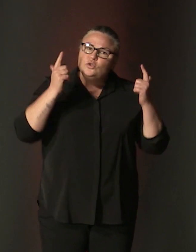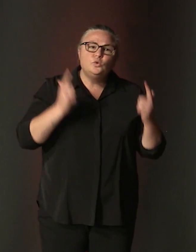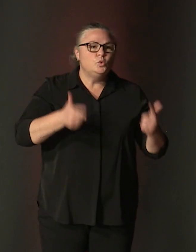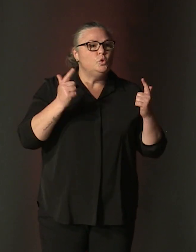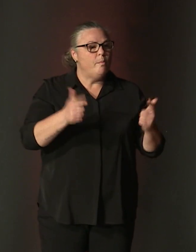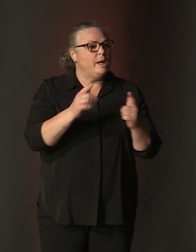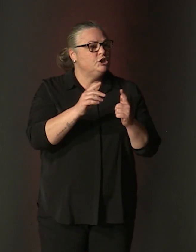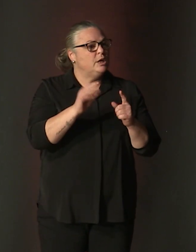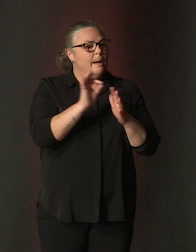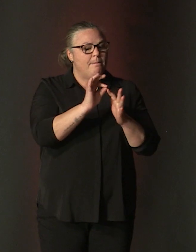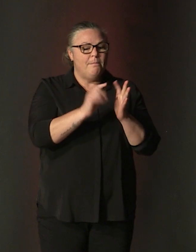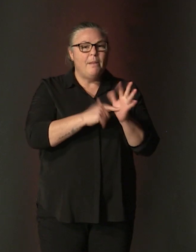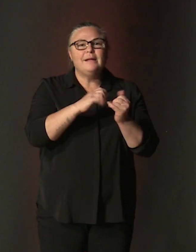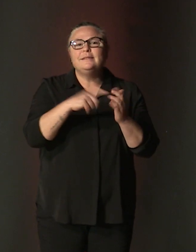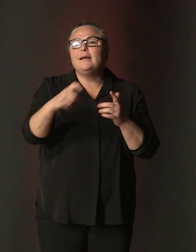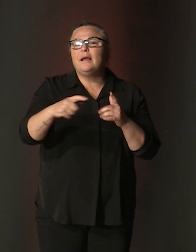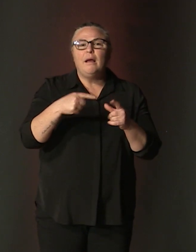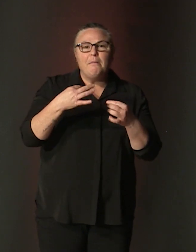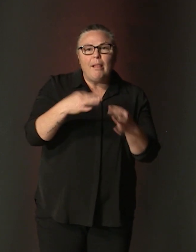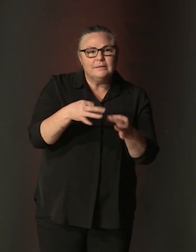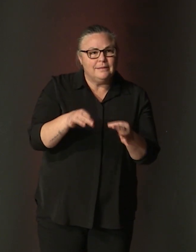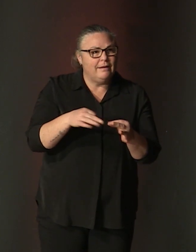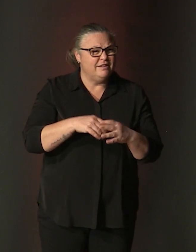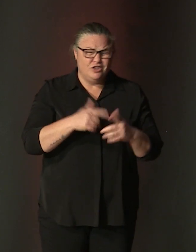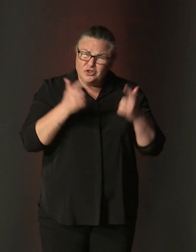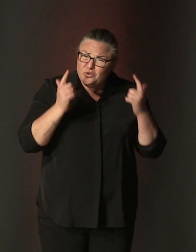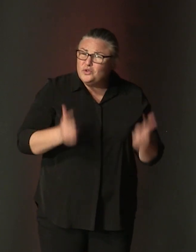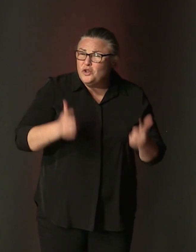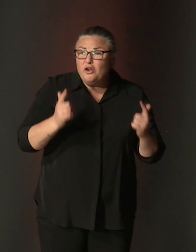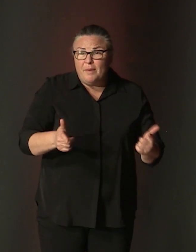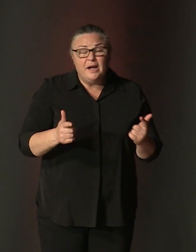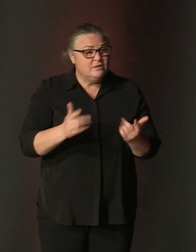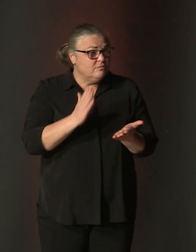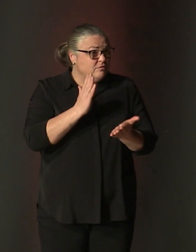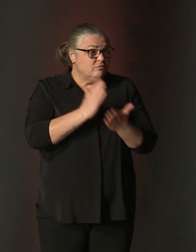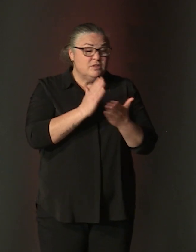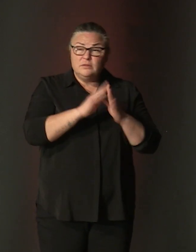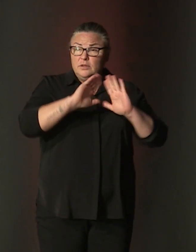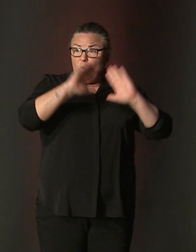Way too much plastic, actually. To put the global plastic production into perspective,